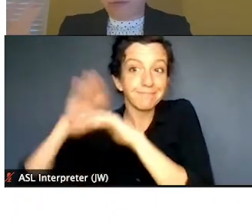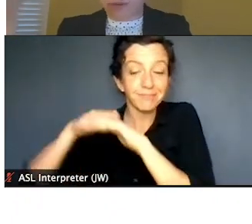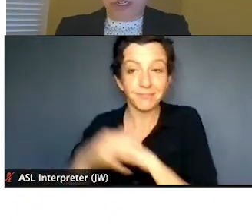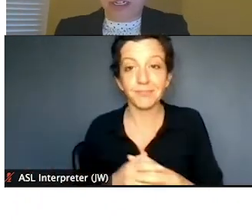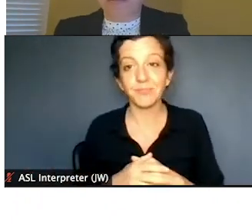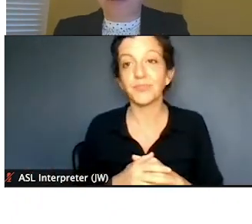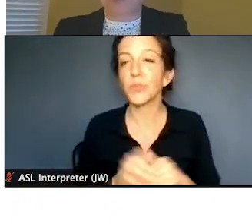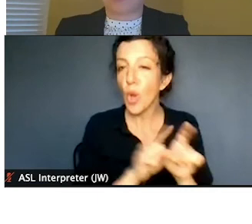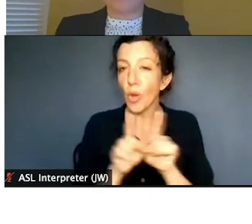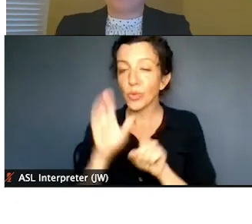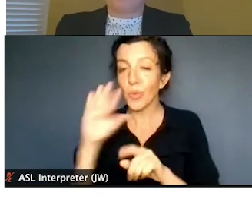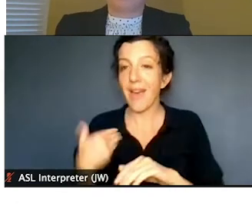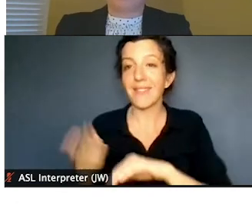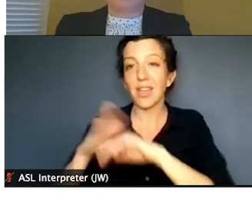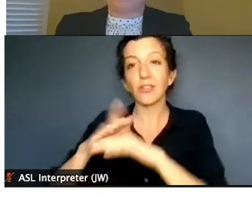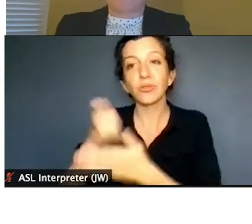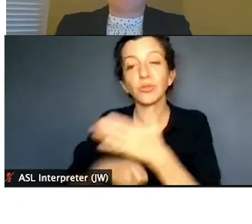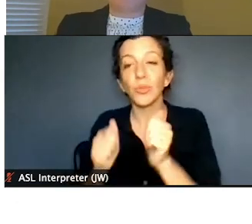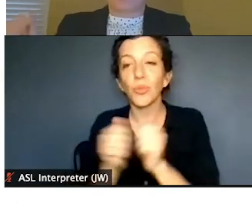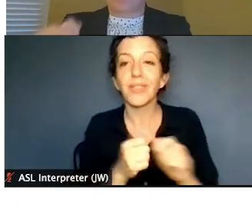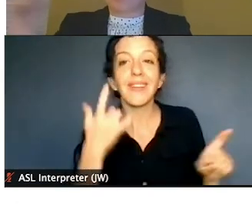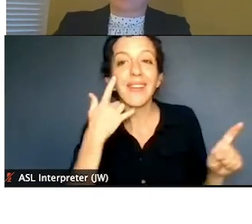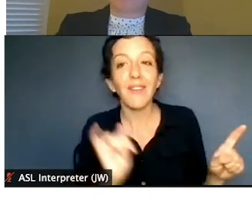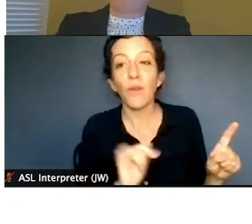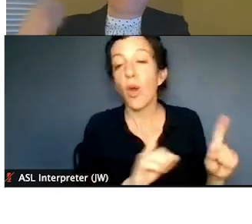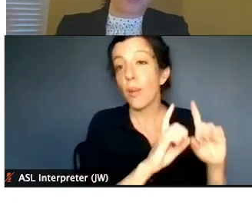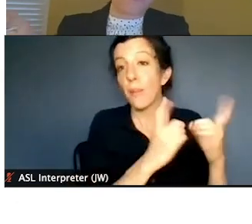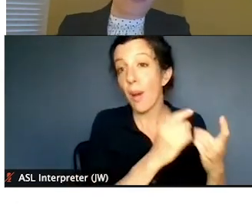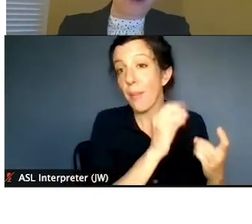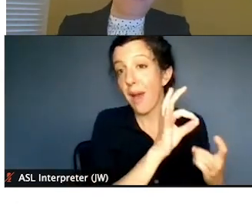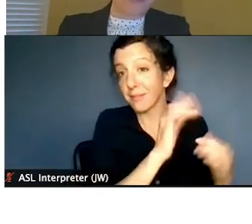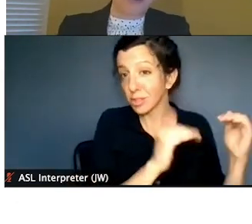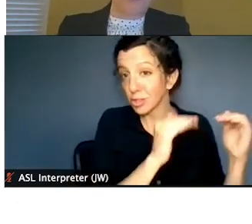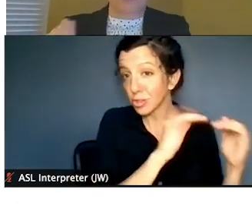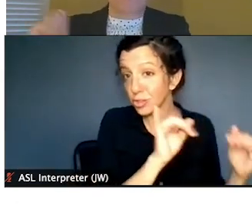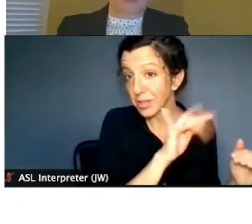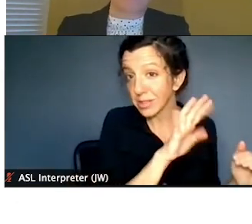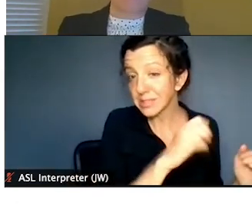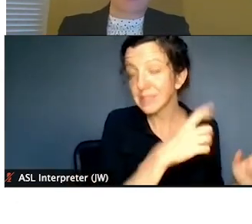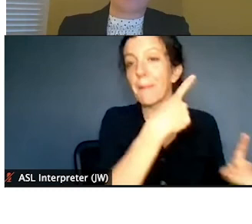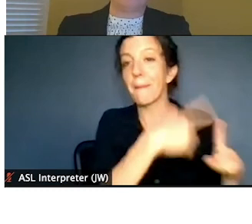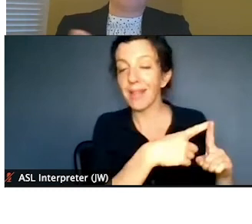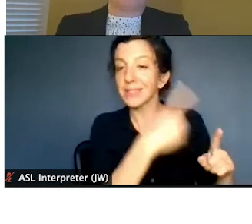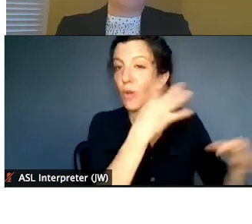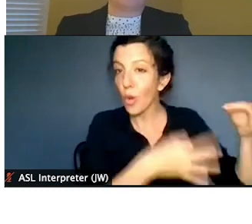feel free to insert it. So you're not paying a fee for privacy. So it's not pay that way.